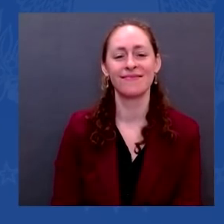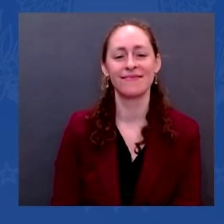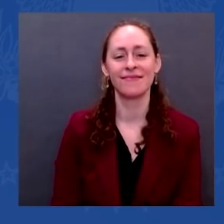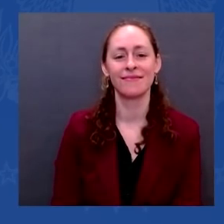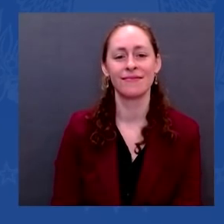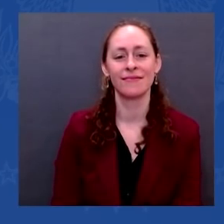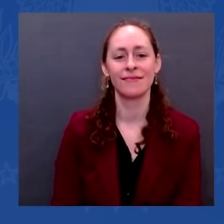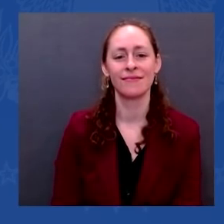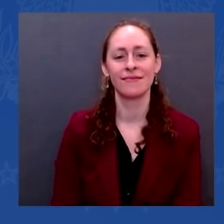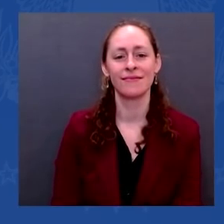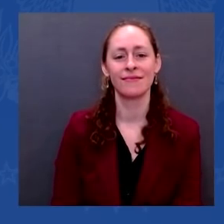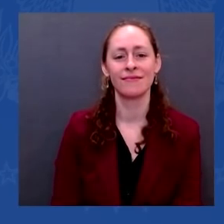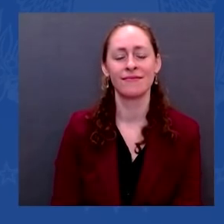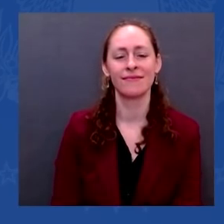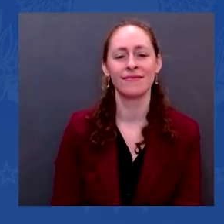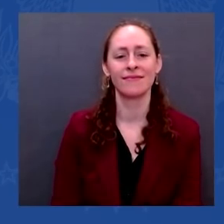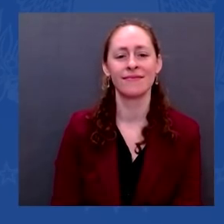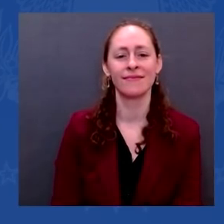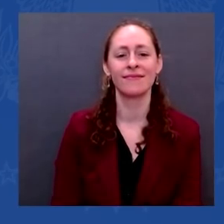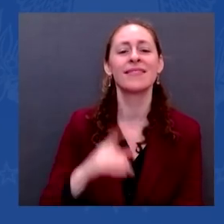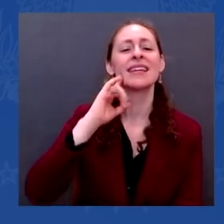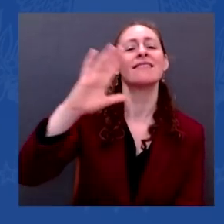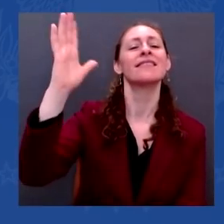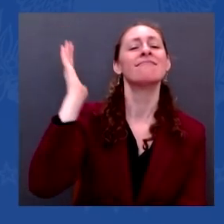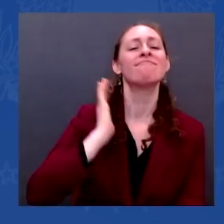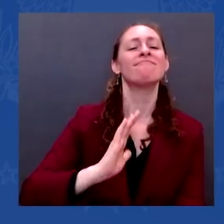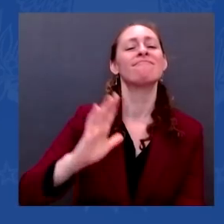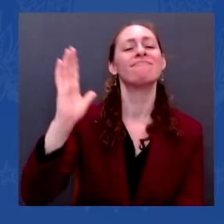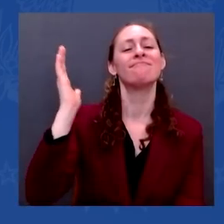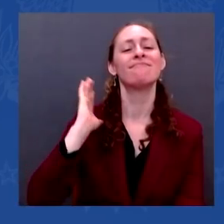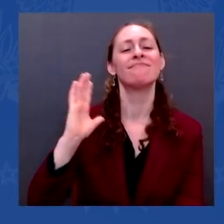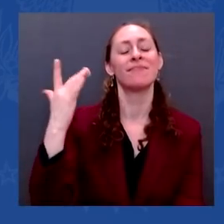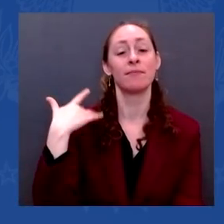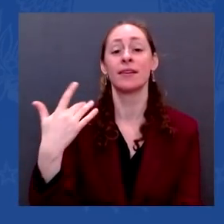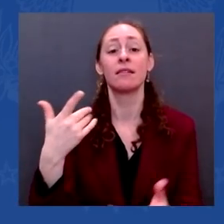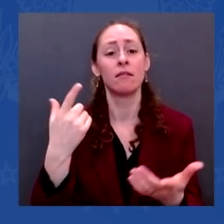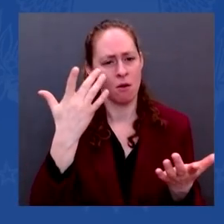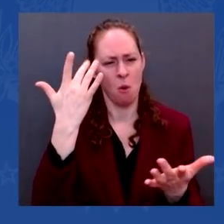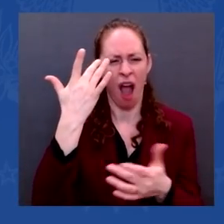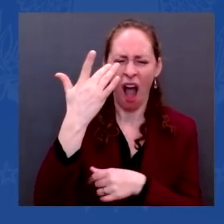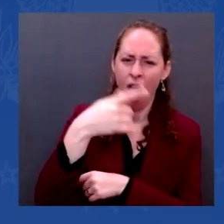there were very few Blacks. She said, "They're not allowed to go to school with us here,